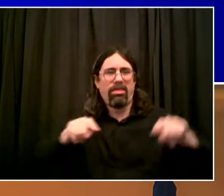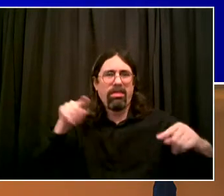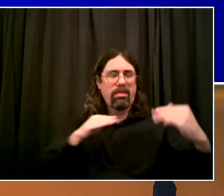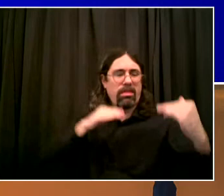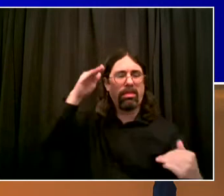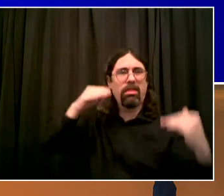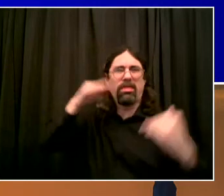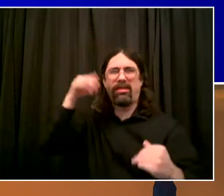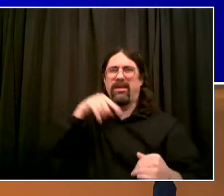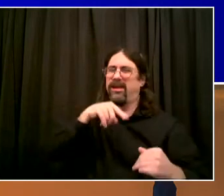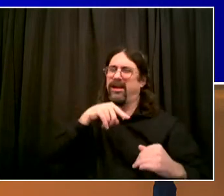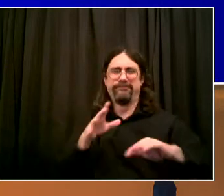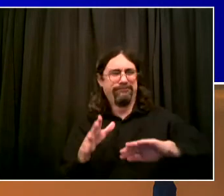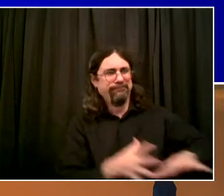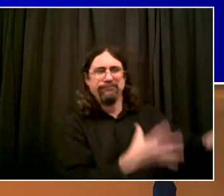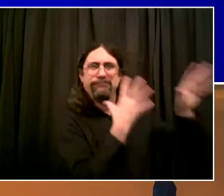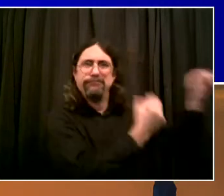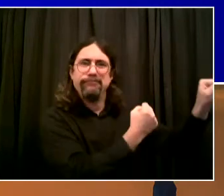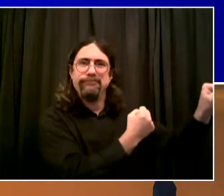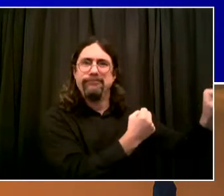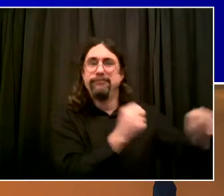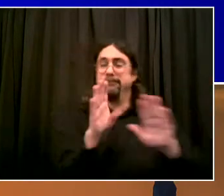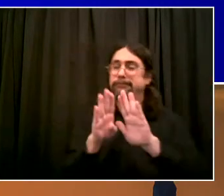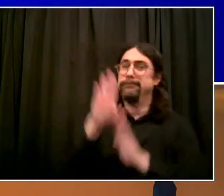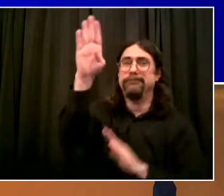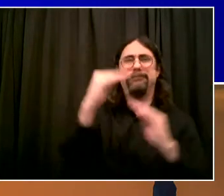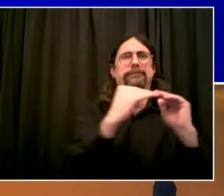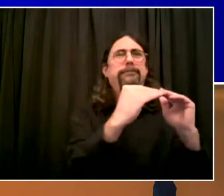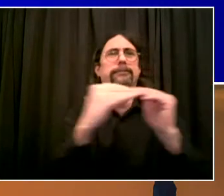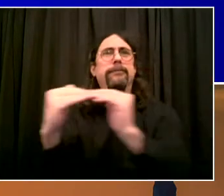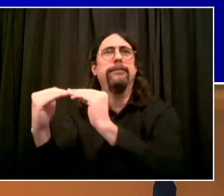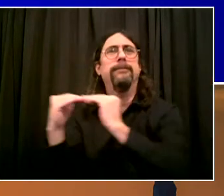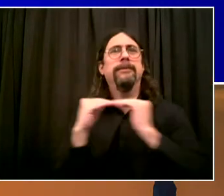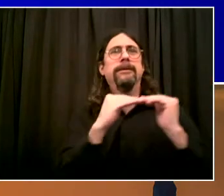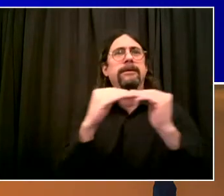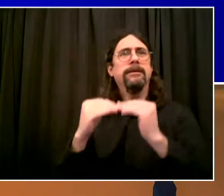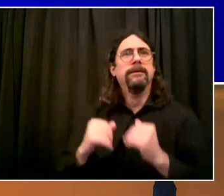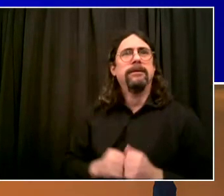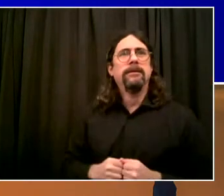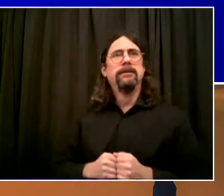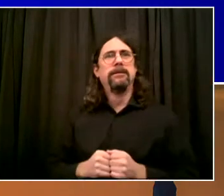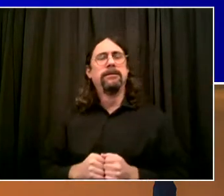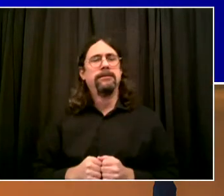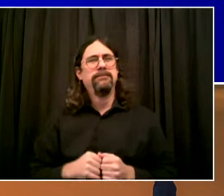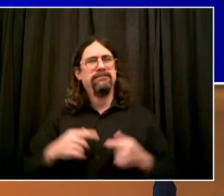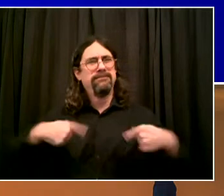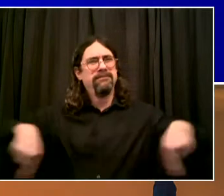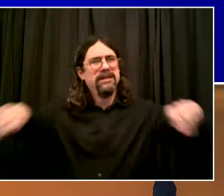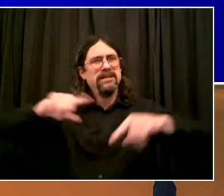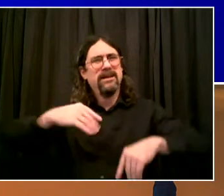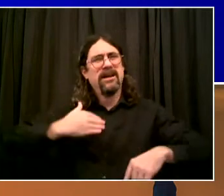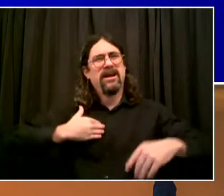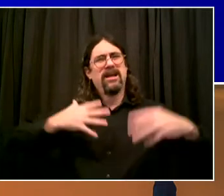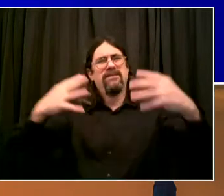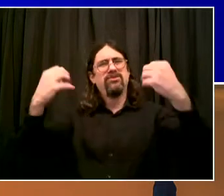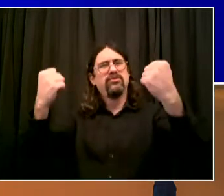HEAD ON.